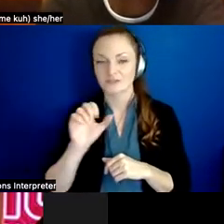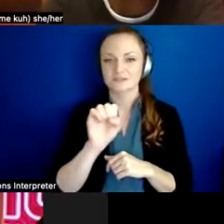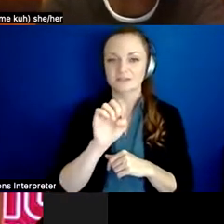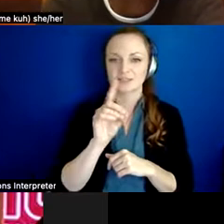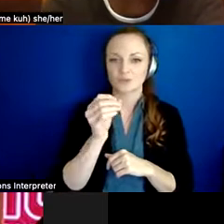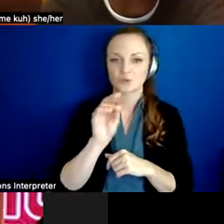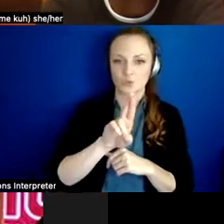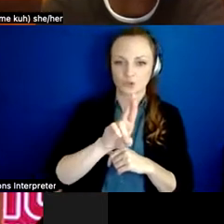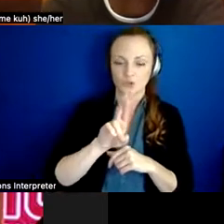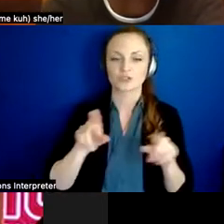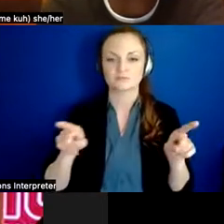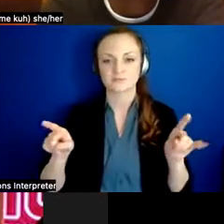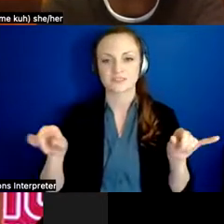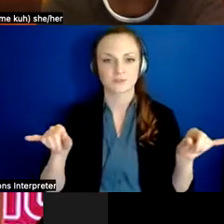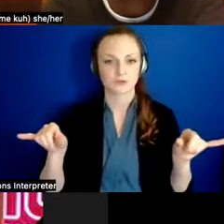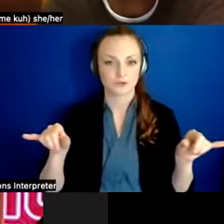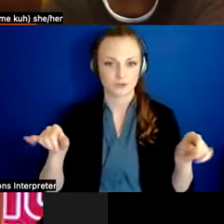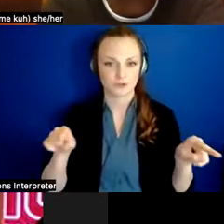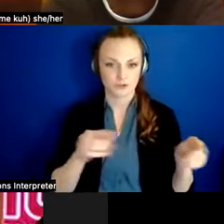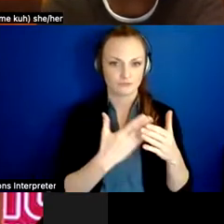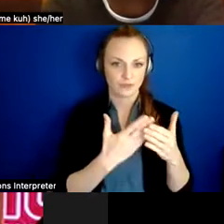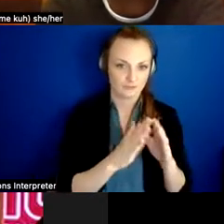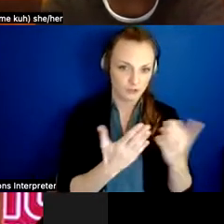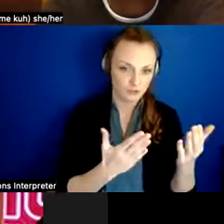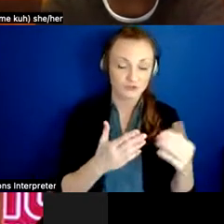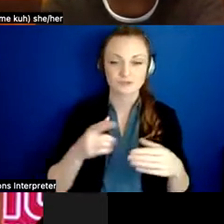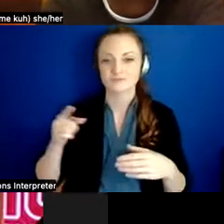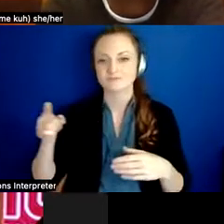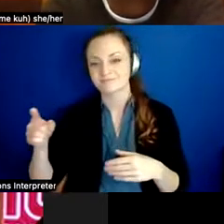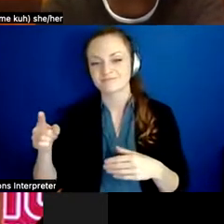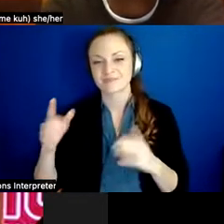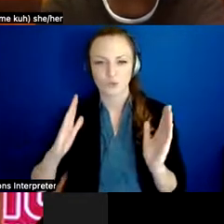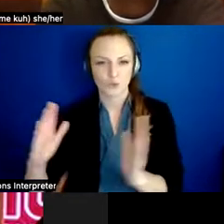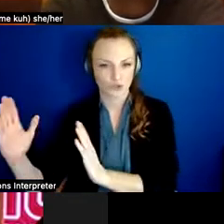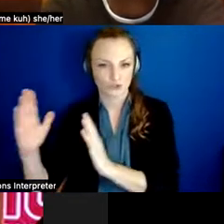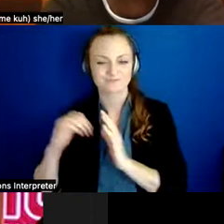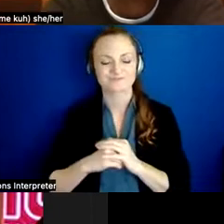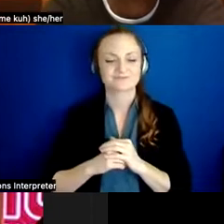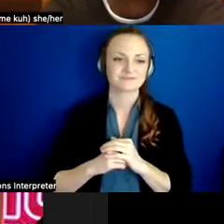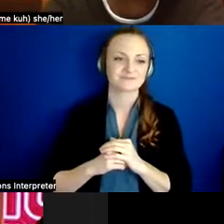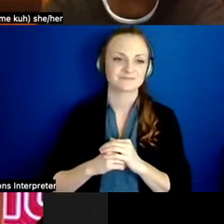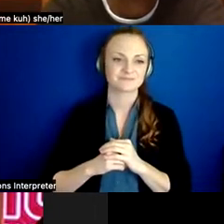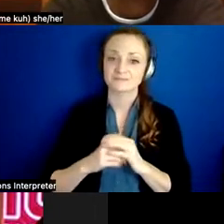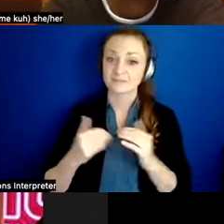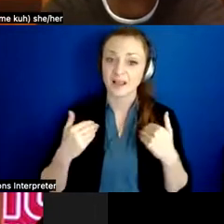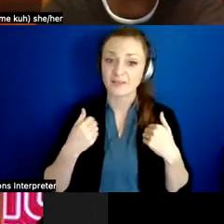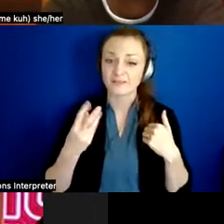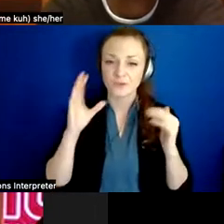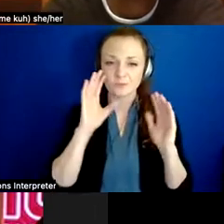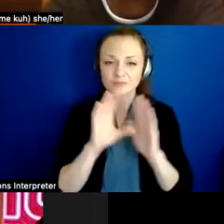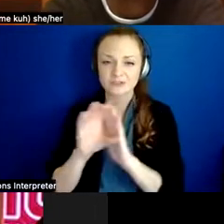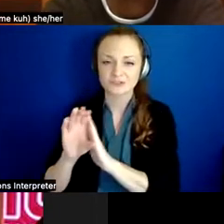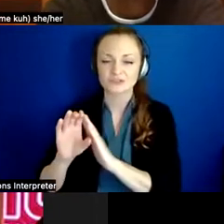20:02:14 I have a couple of images of a satyr table that I just wanted to show you.